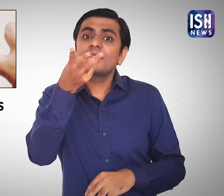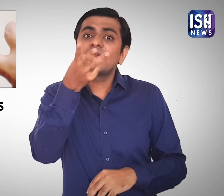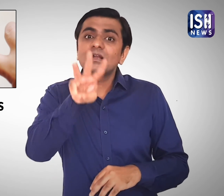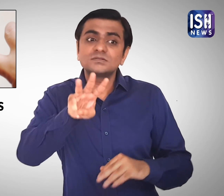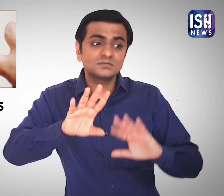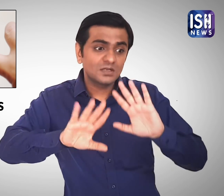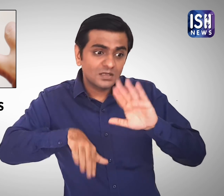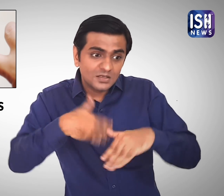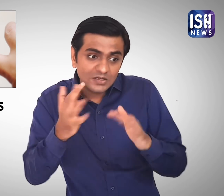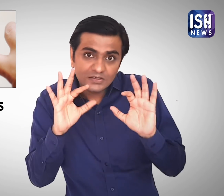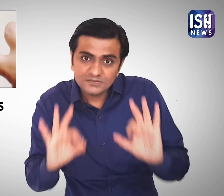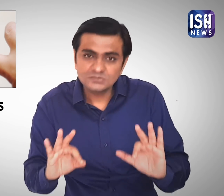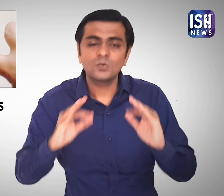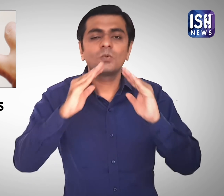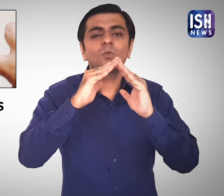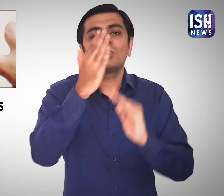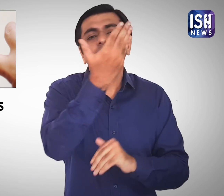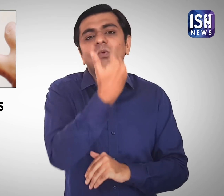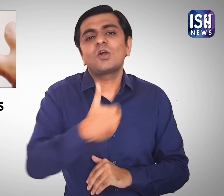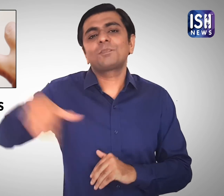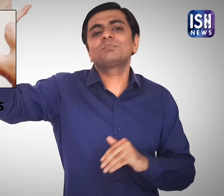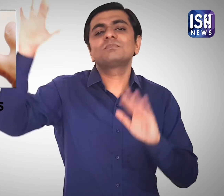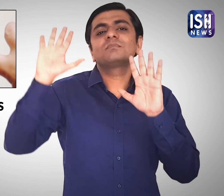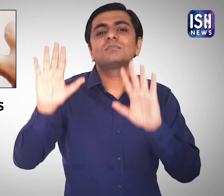after three days they will discharged.